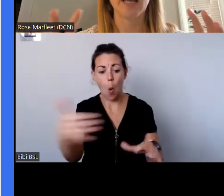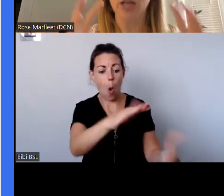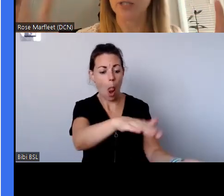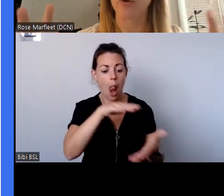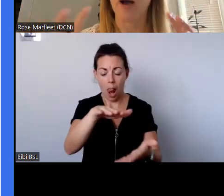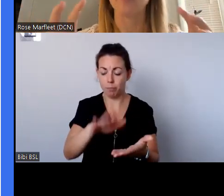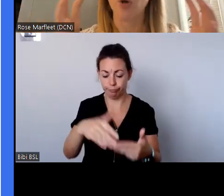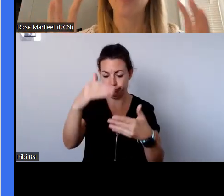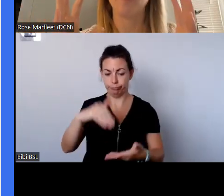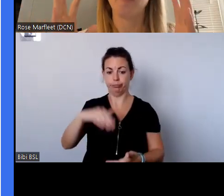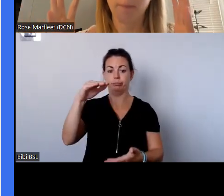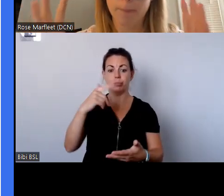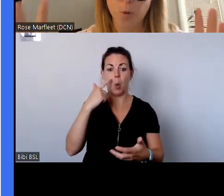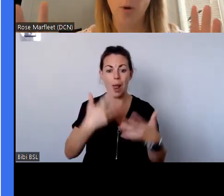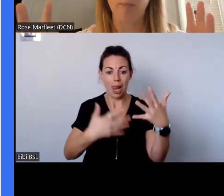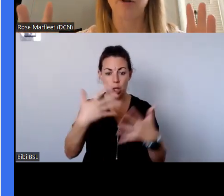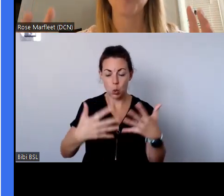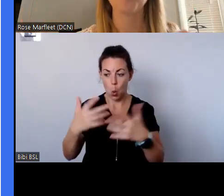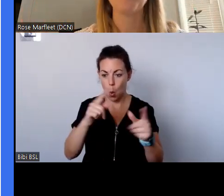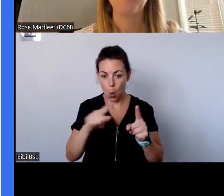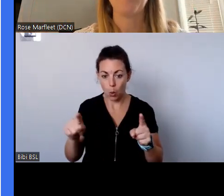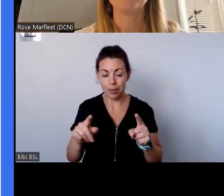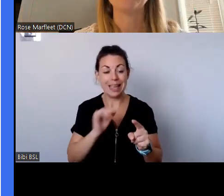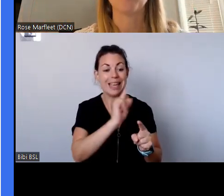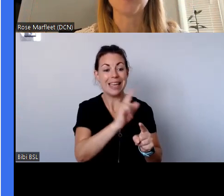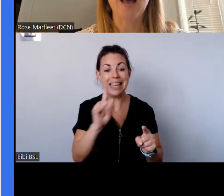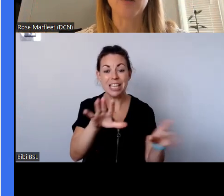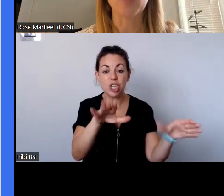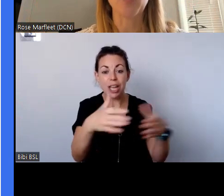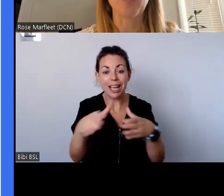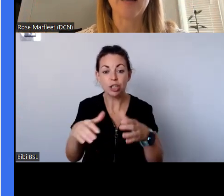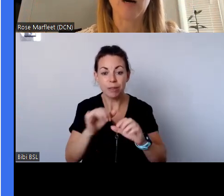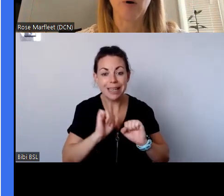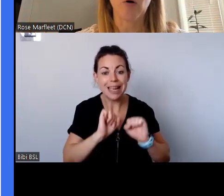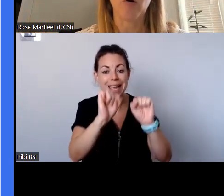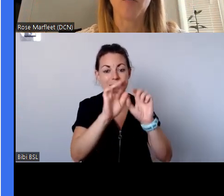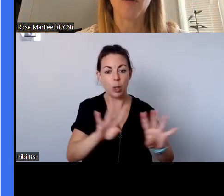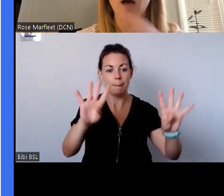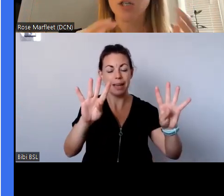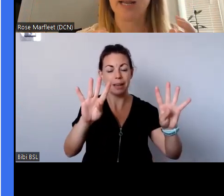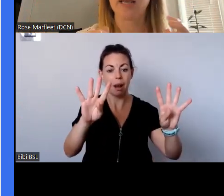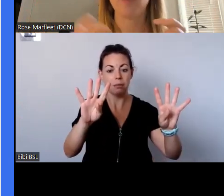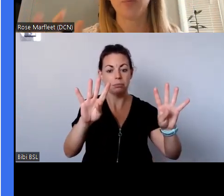Each category will have its own scoring panel and those panels will be made up of largely people